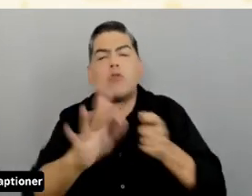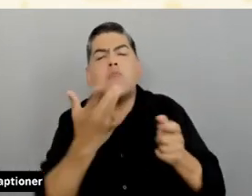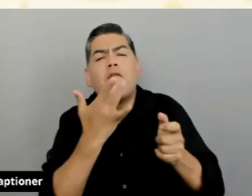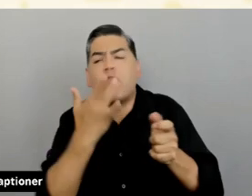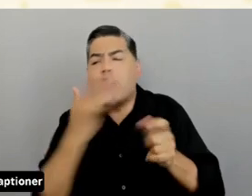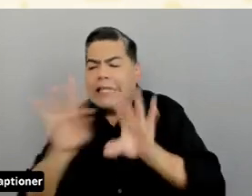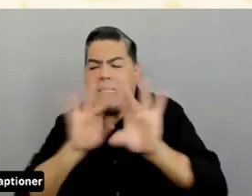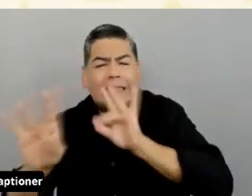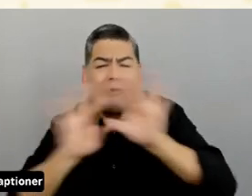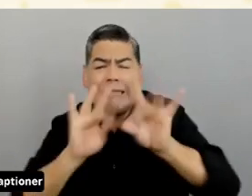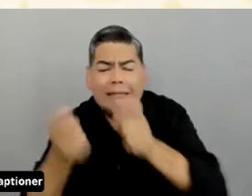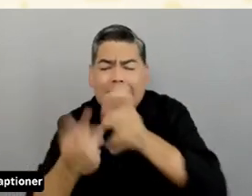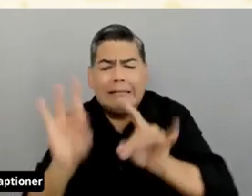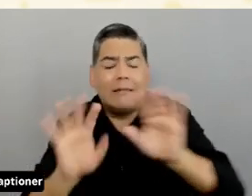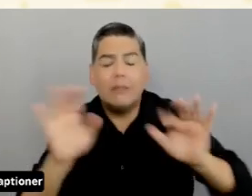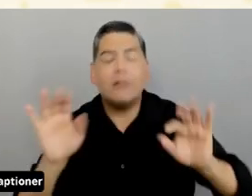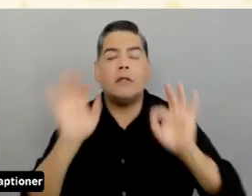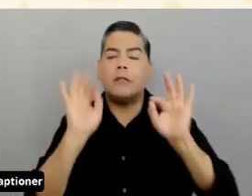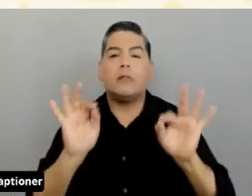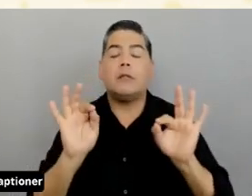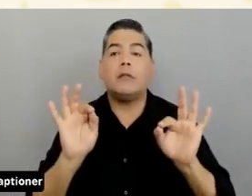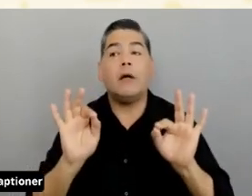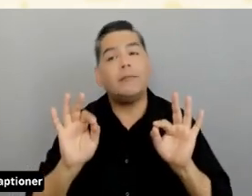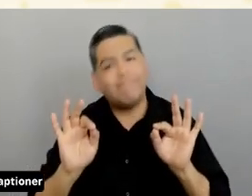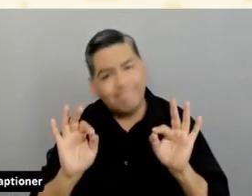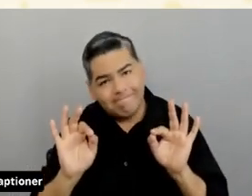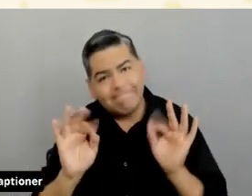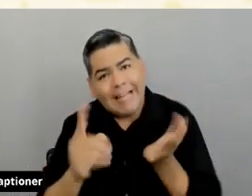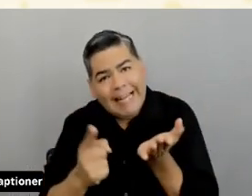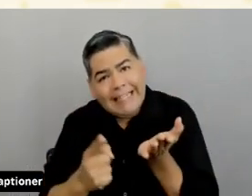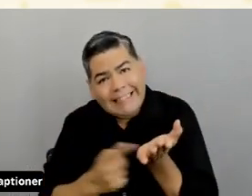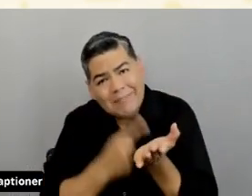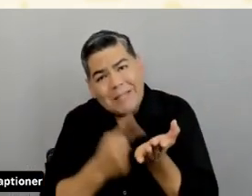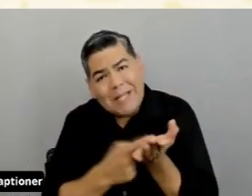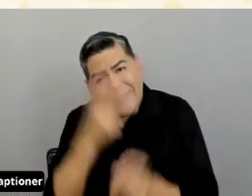But sometimes it's really difficult to determine if a combination